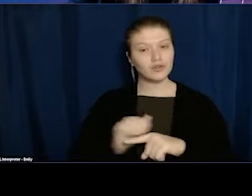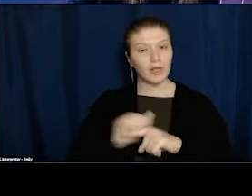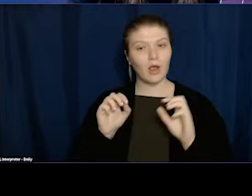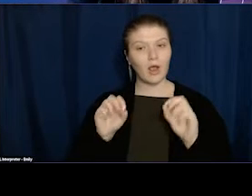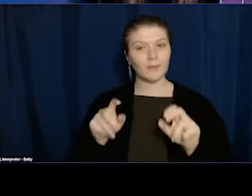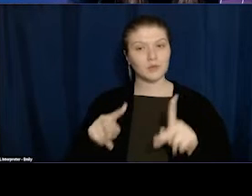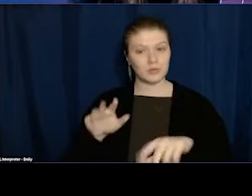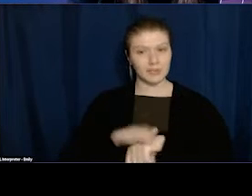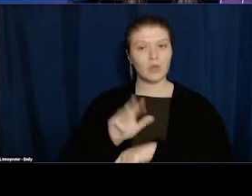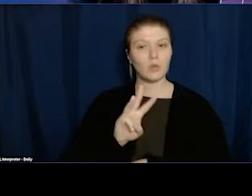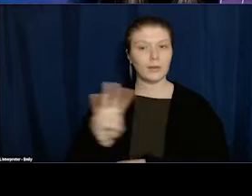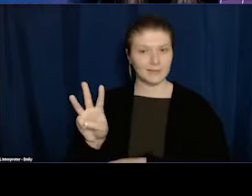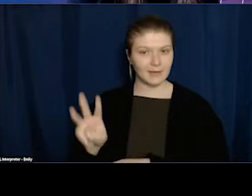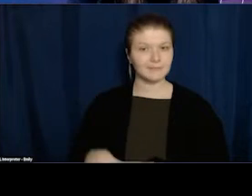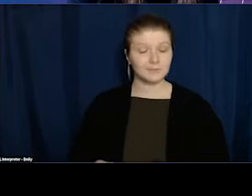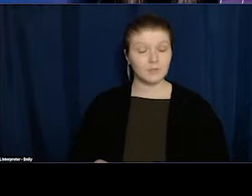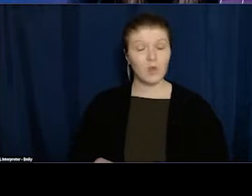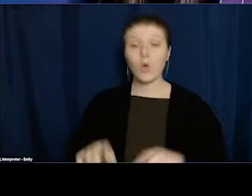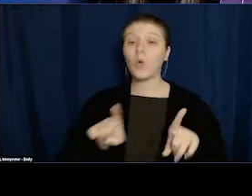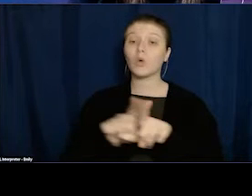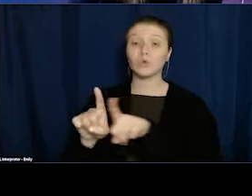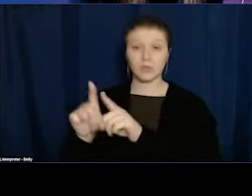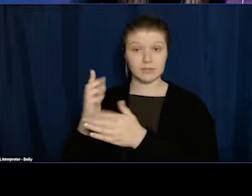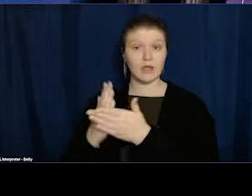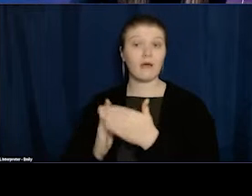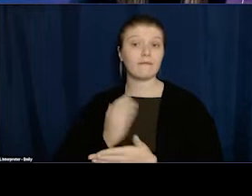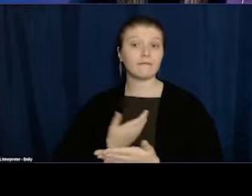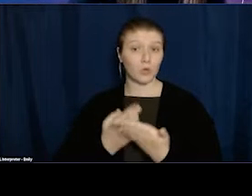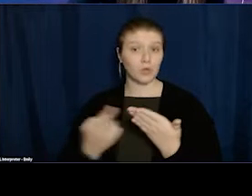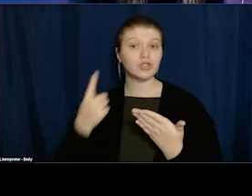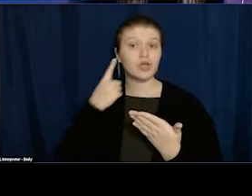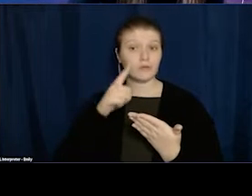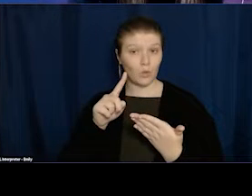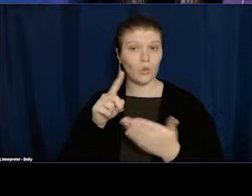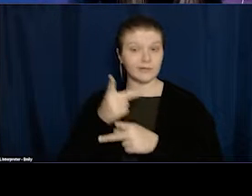and also some of our resources for you to keep after this presentation.